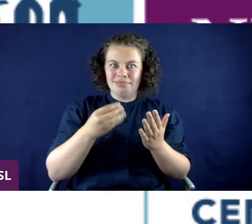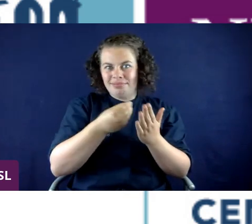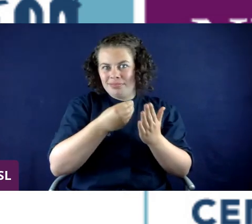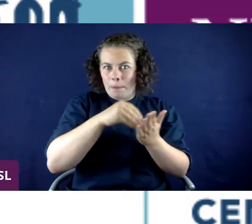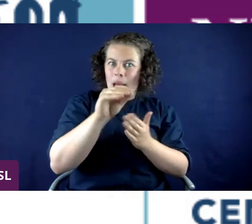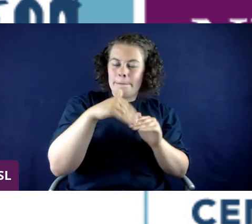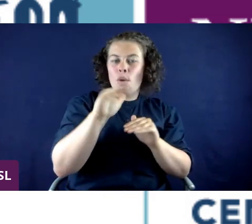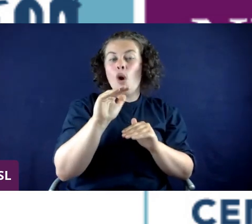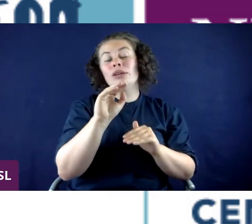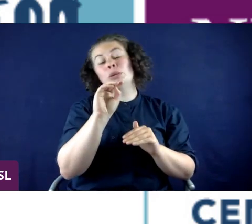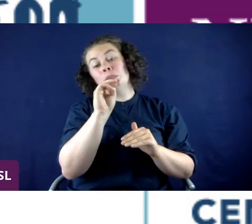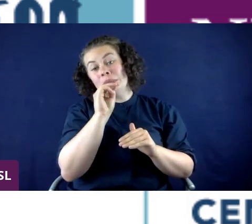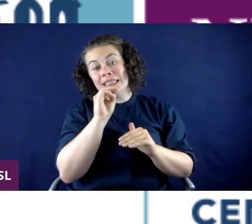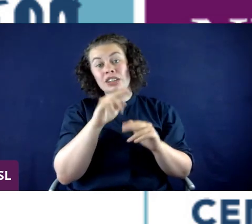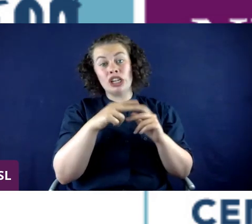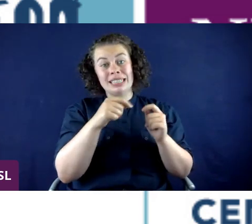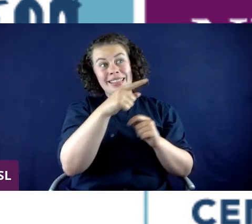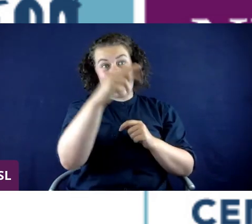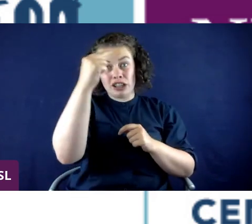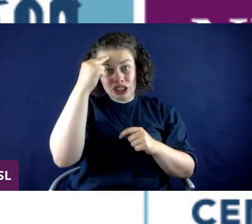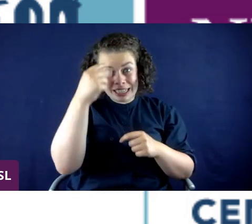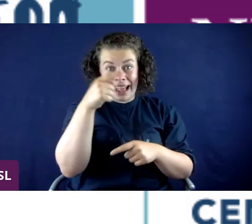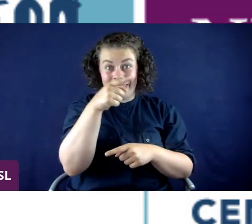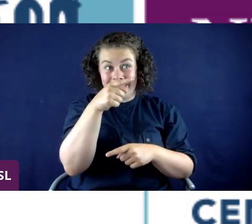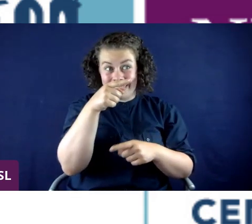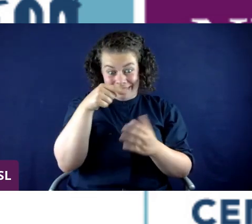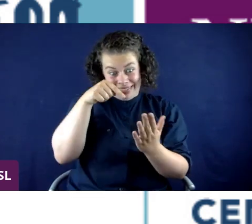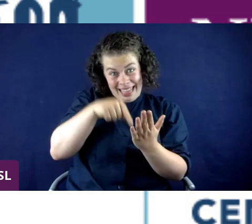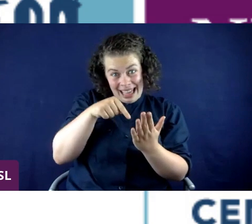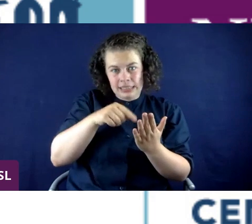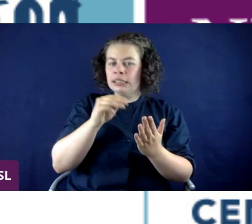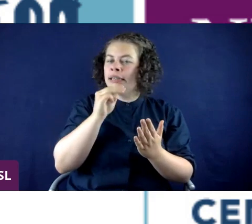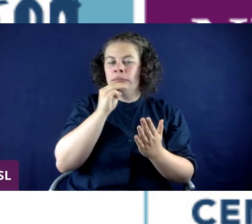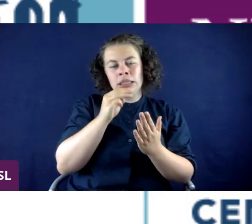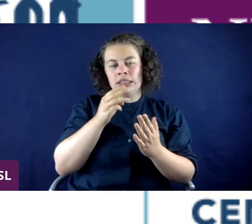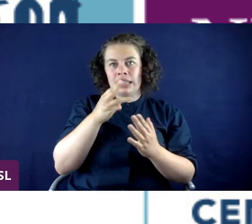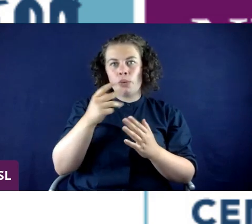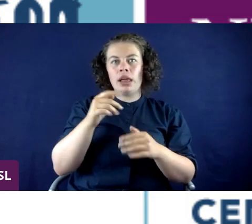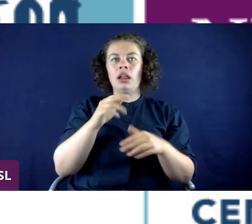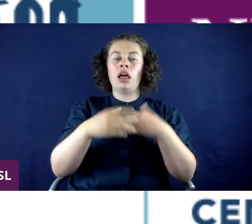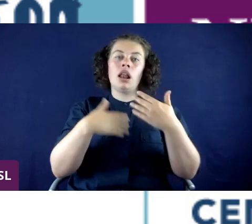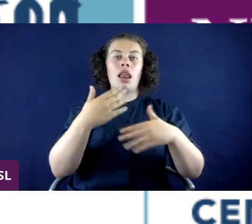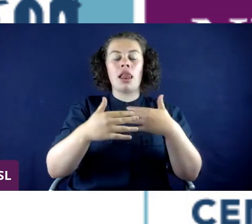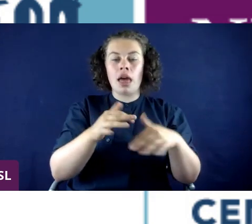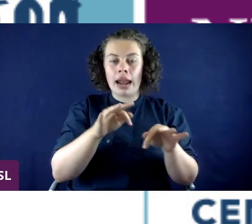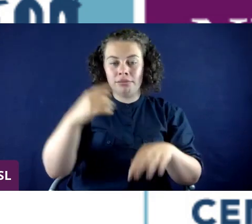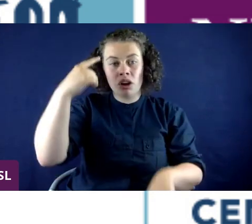so it is going to be an afterthought for a lot of places.